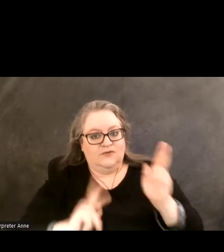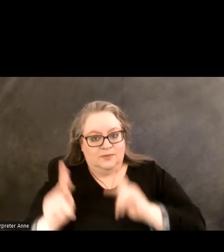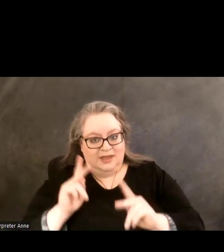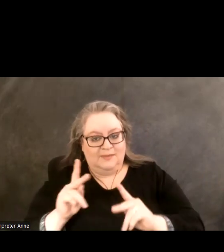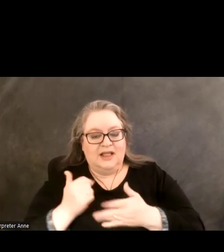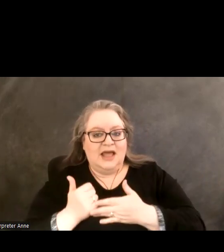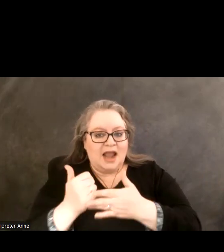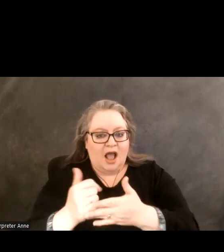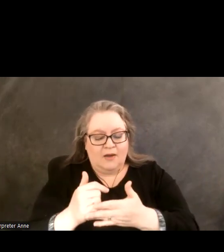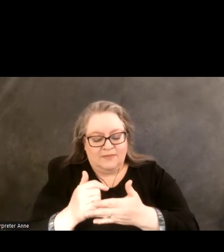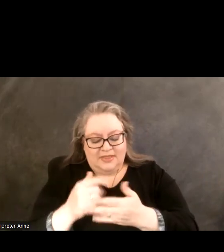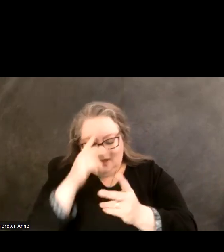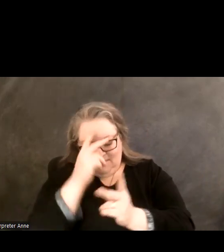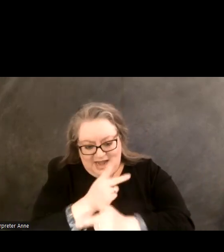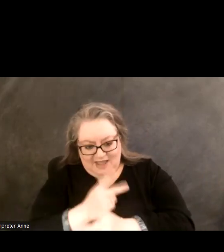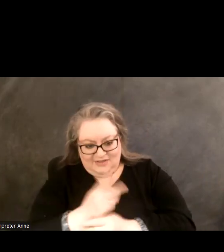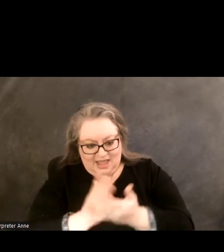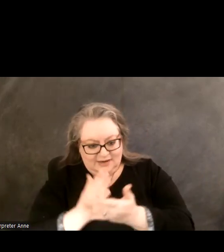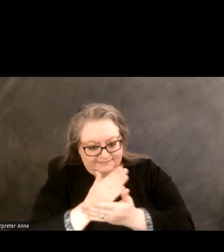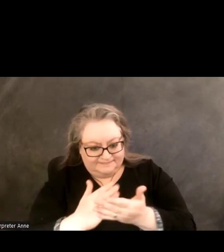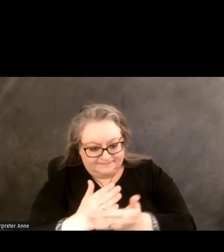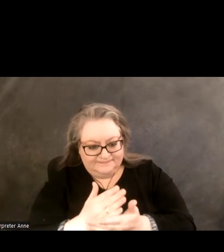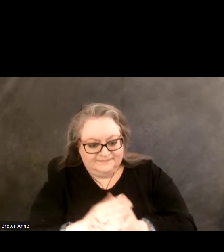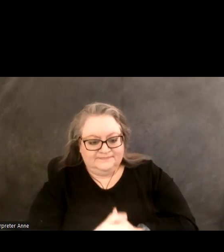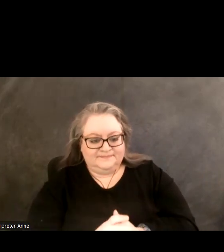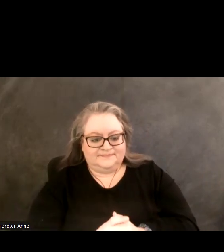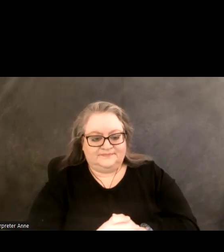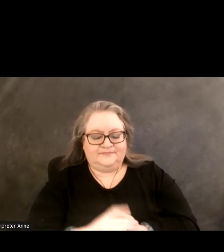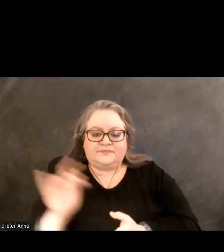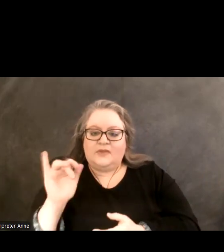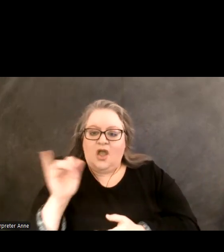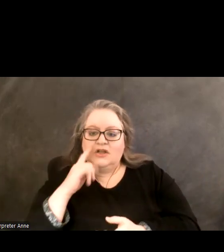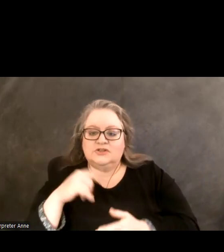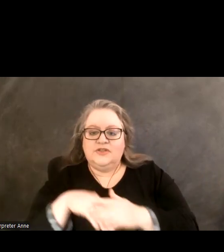them navigate it. There is also access doula-ing